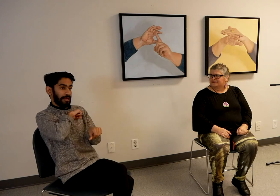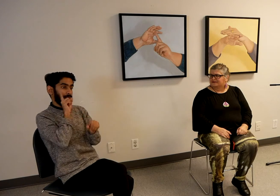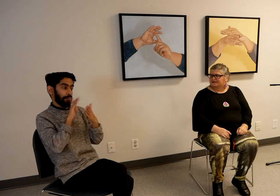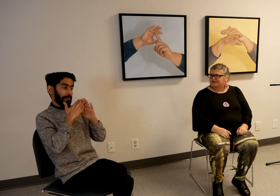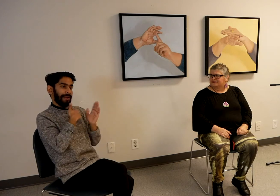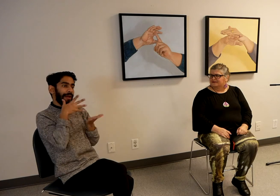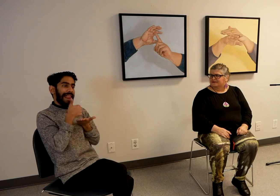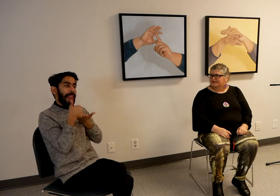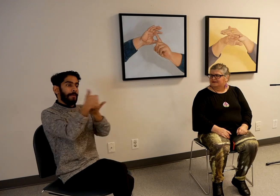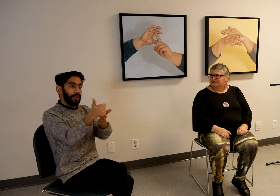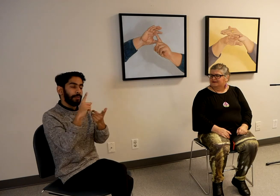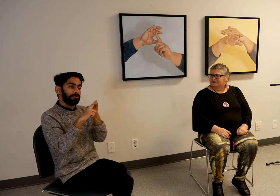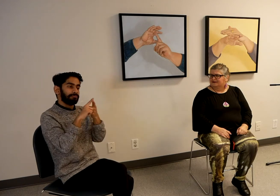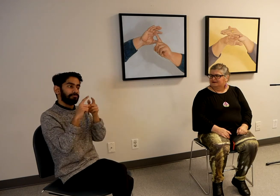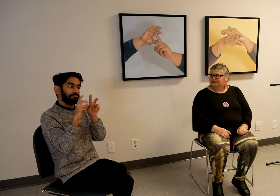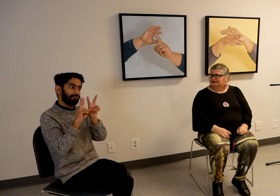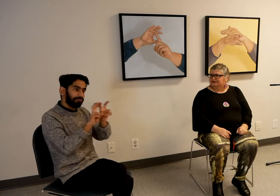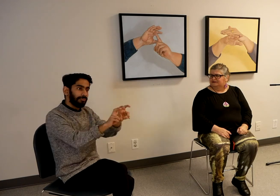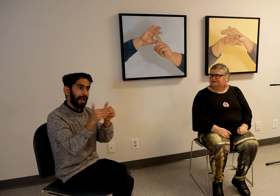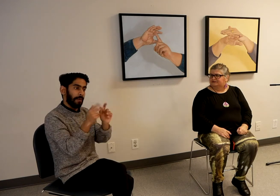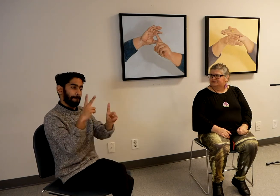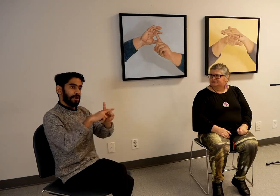don't have the deaf people don't have to feel burdened by having to negotiate for